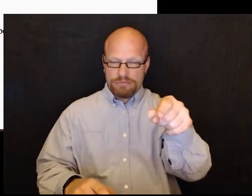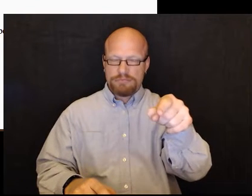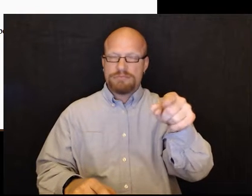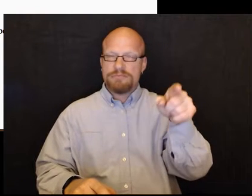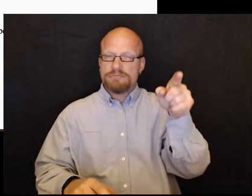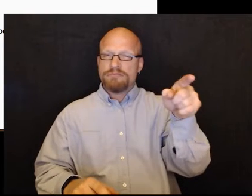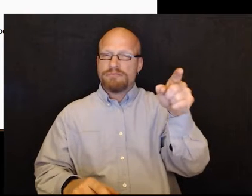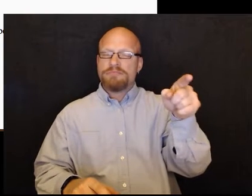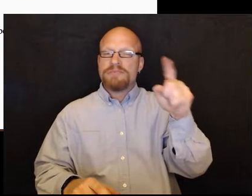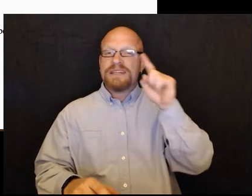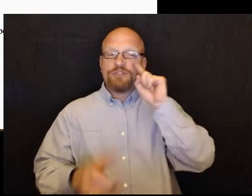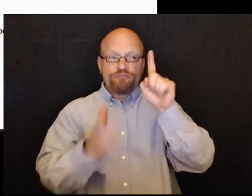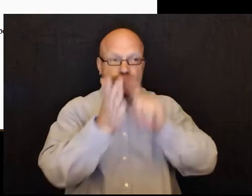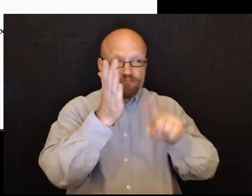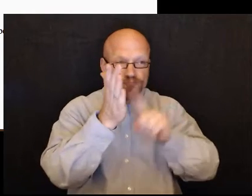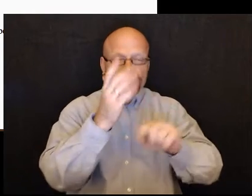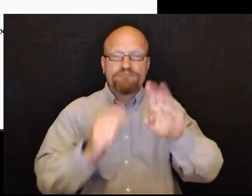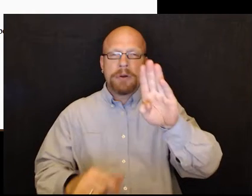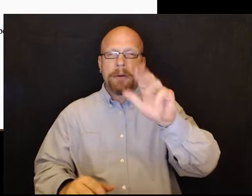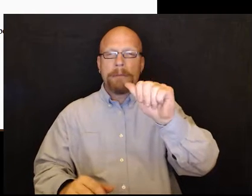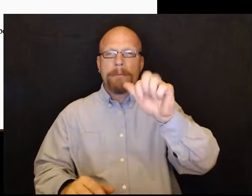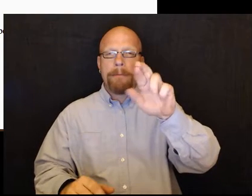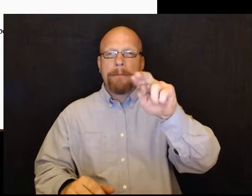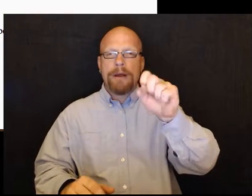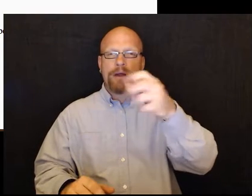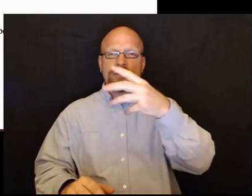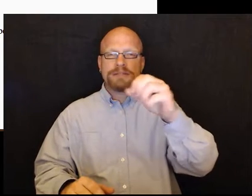this is the name of the textbook it's the 6th edition